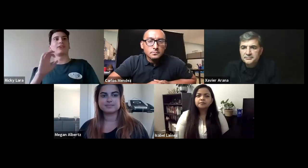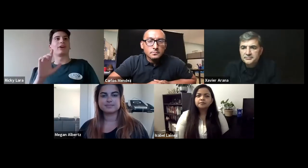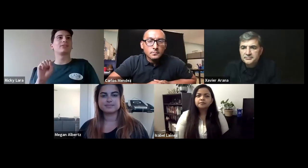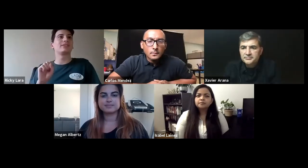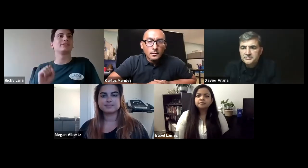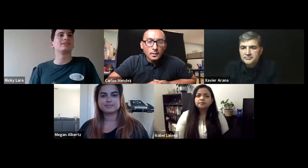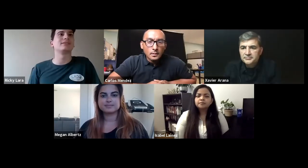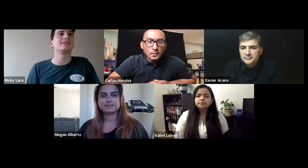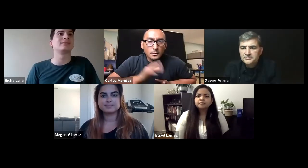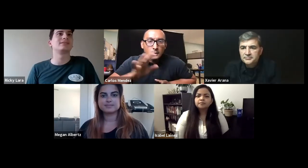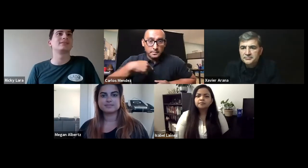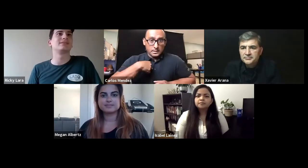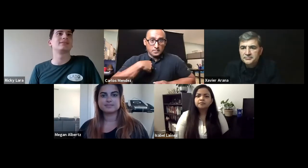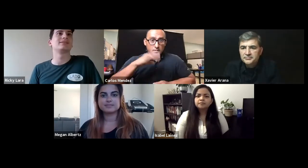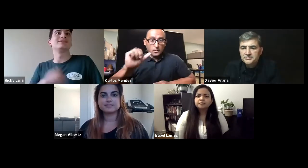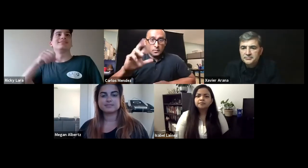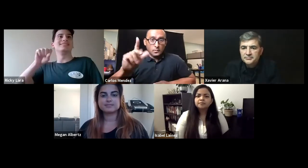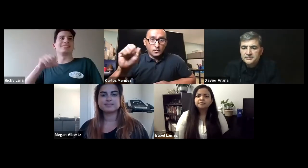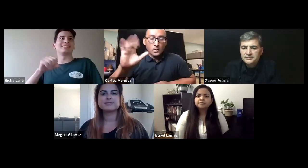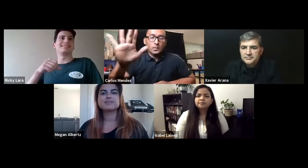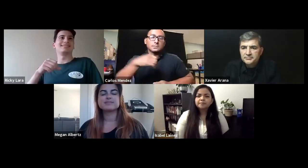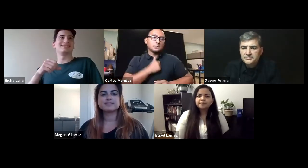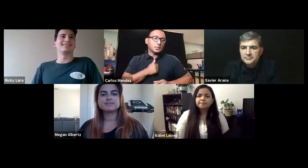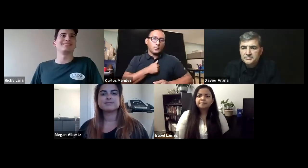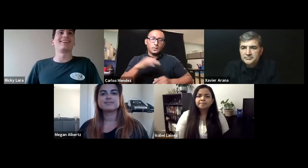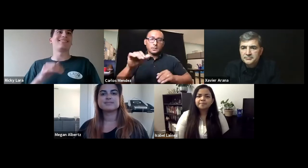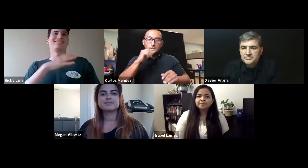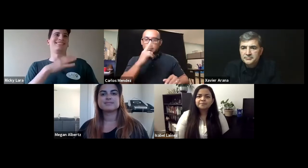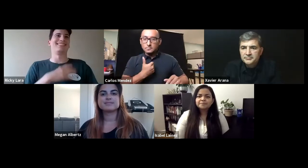So, Carlos, would you mind introducing yourself? Carlos: Me? Oh, sure. Sorry.